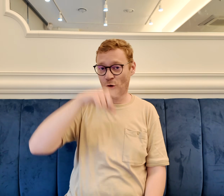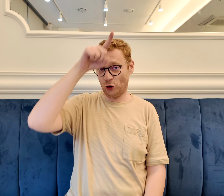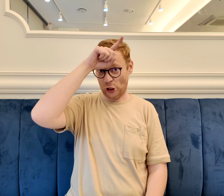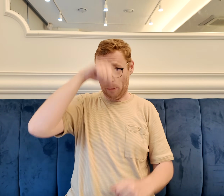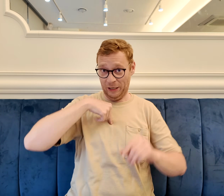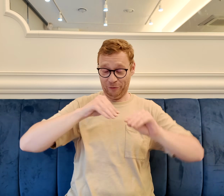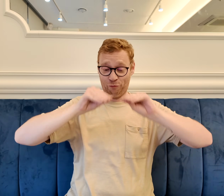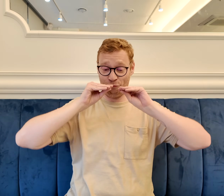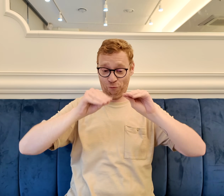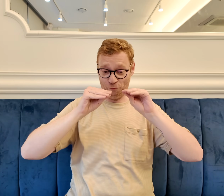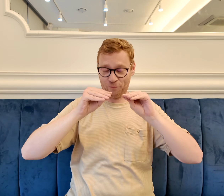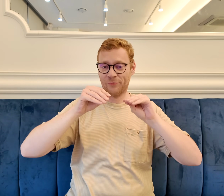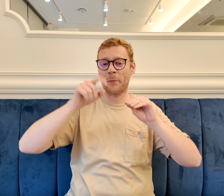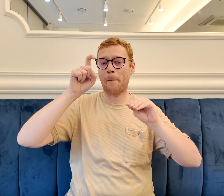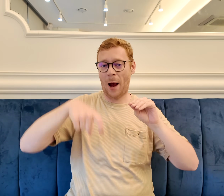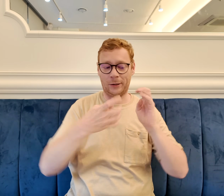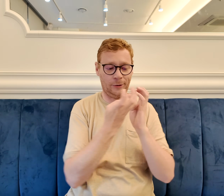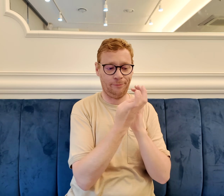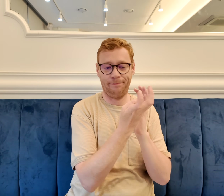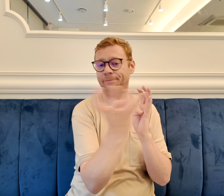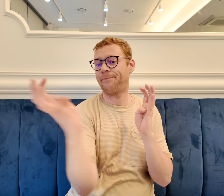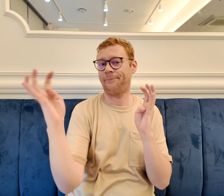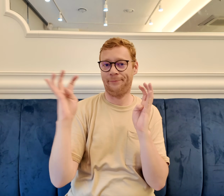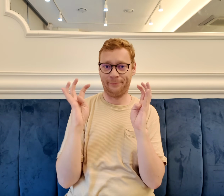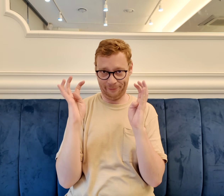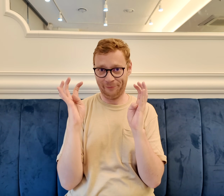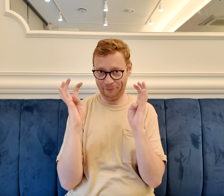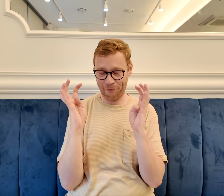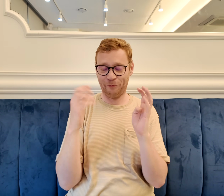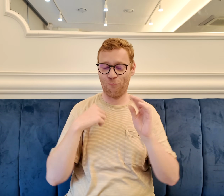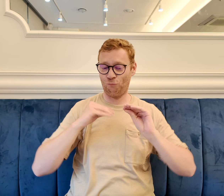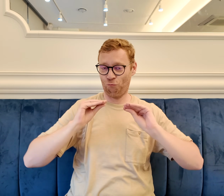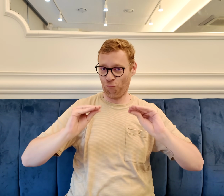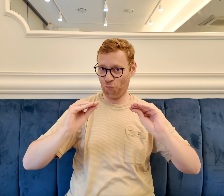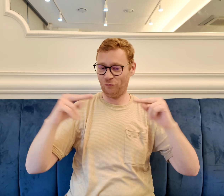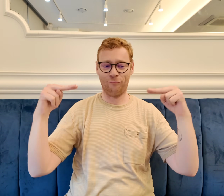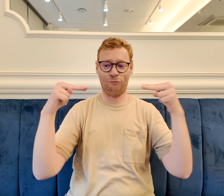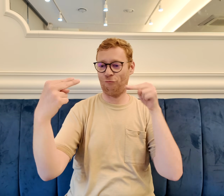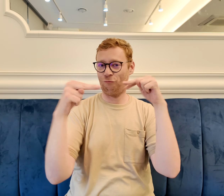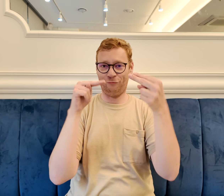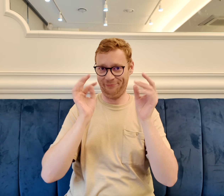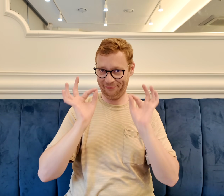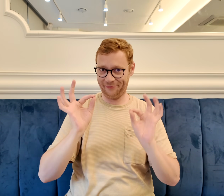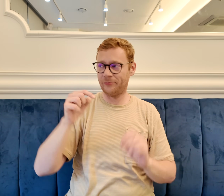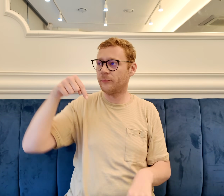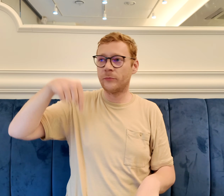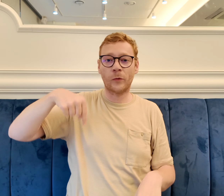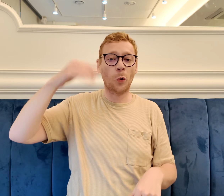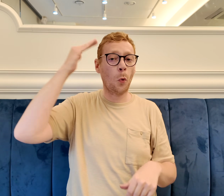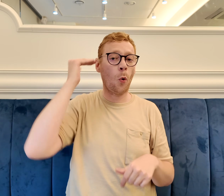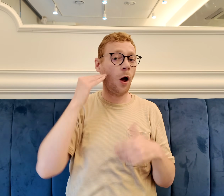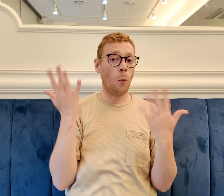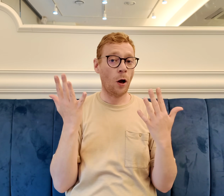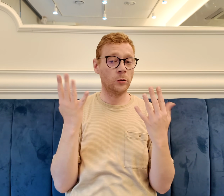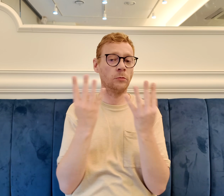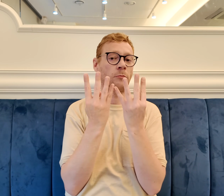In Germany, I taught sign language. Back then, the most important thing was for everyone to sit in a circle. That way, we could see each other's faces and communicate with each other's eyes. But in Korea, it was a little different.